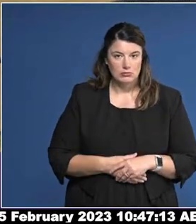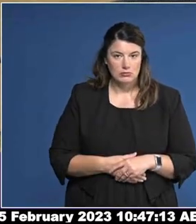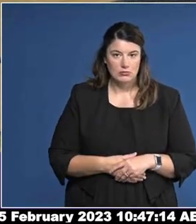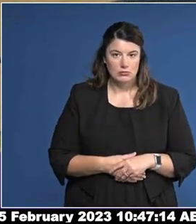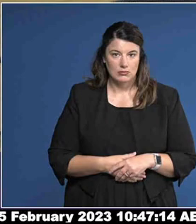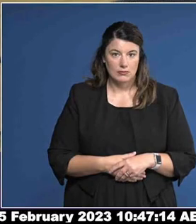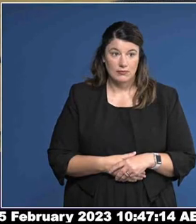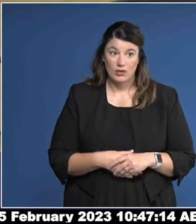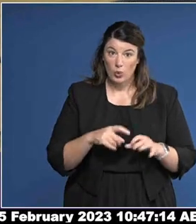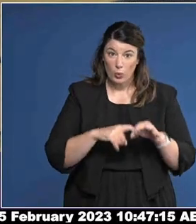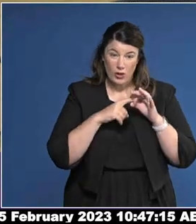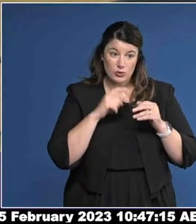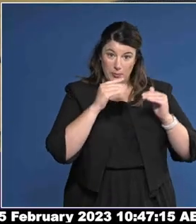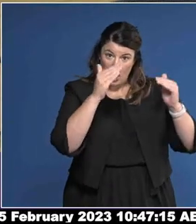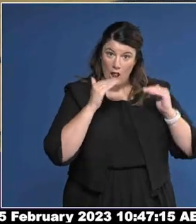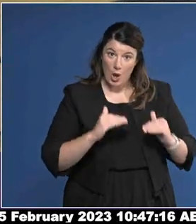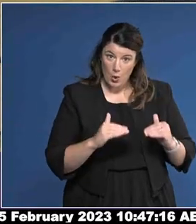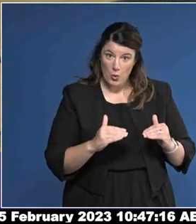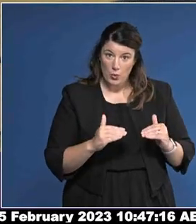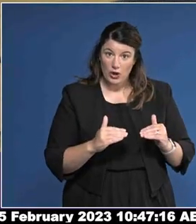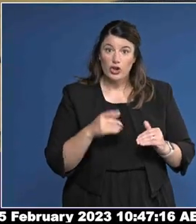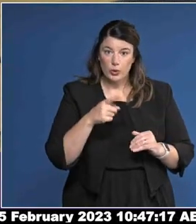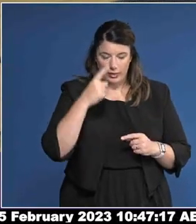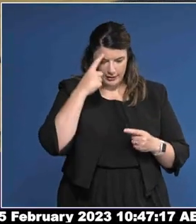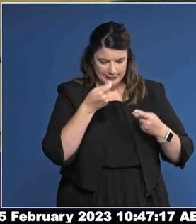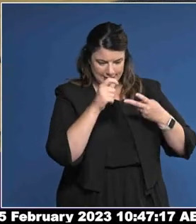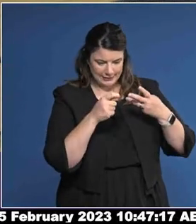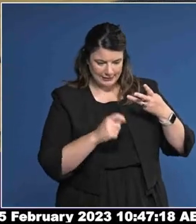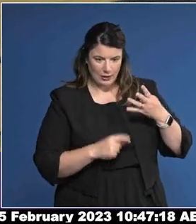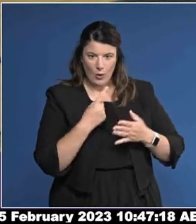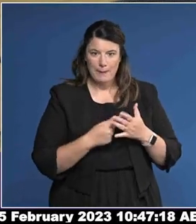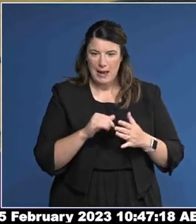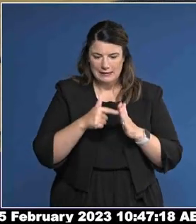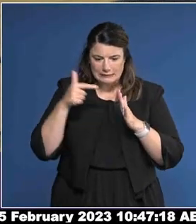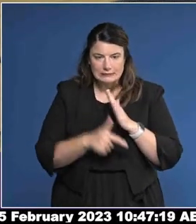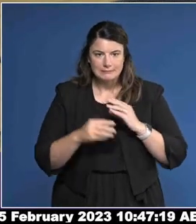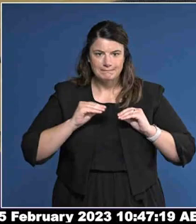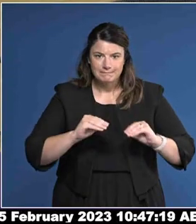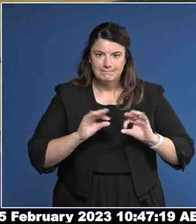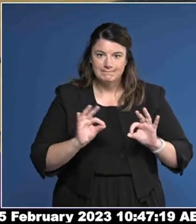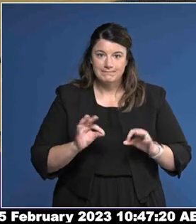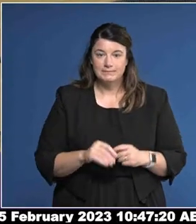about its relevance to the services that you operate? Do you accept that? MS TOOHEY: Yes, I do accept that. I agree. MS CATTACH: Absolutely.